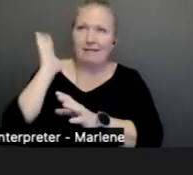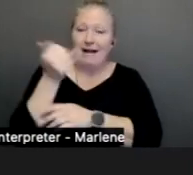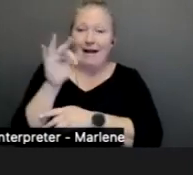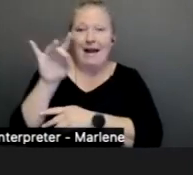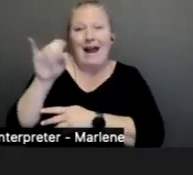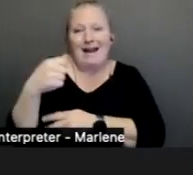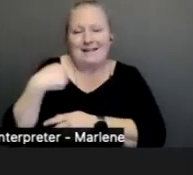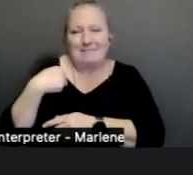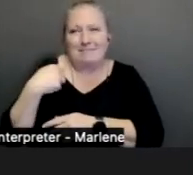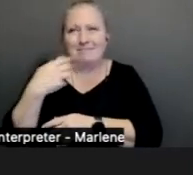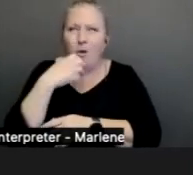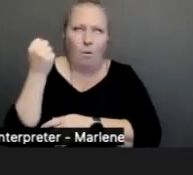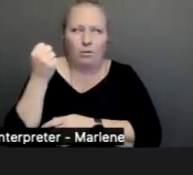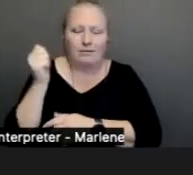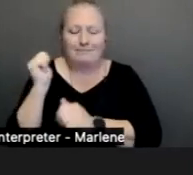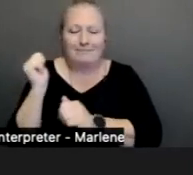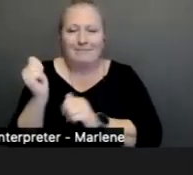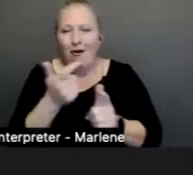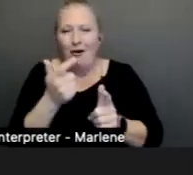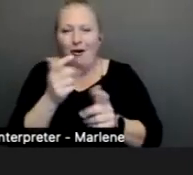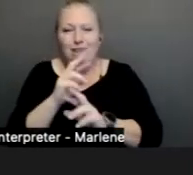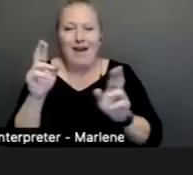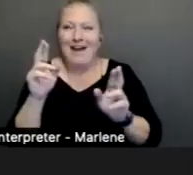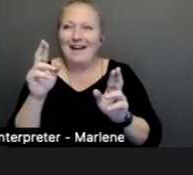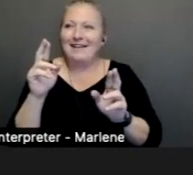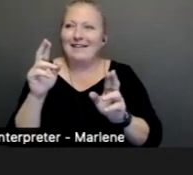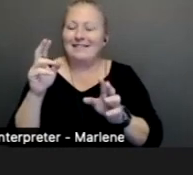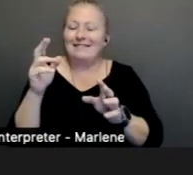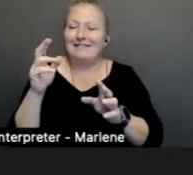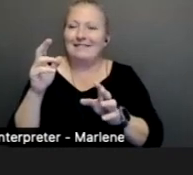old you know, we're all getting ready to march as a senior and we're looking around going where's